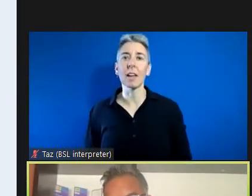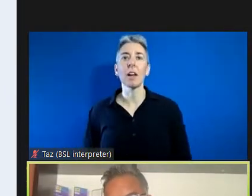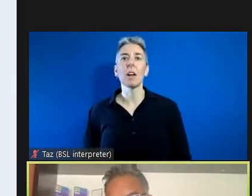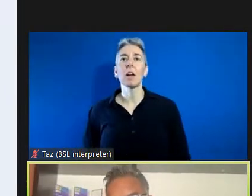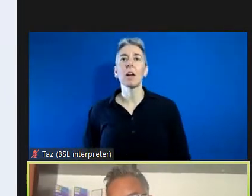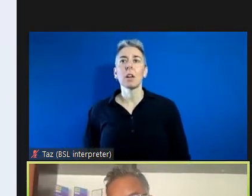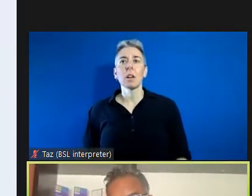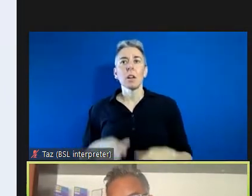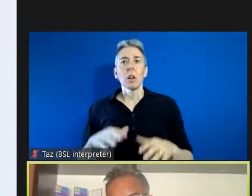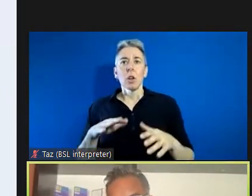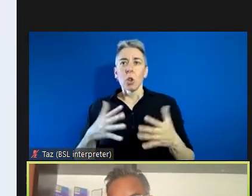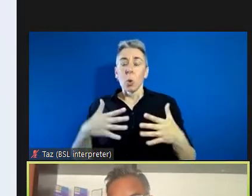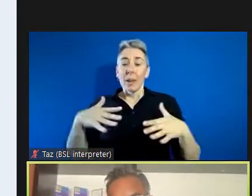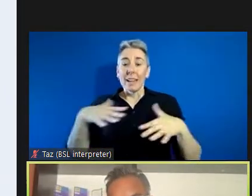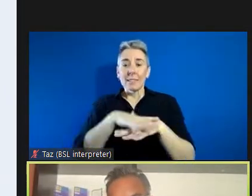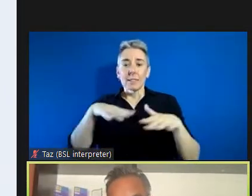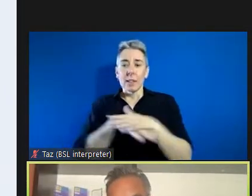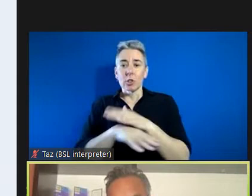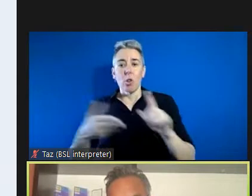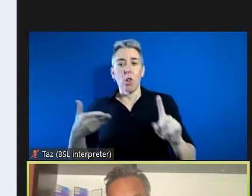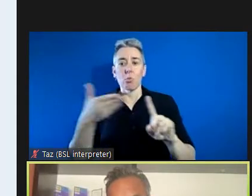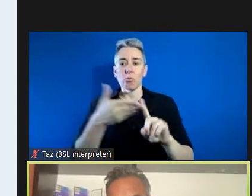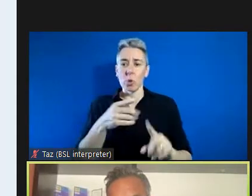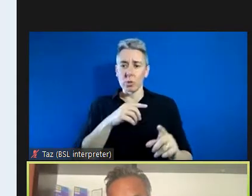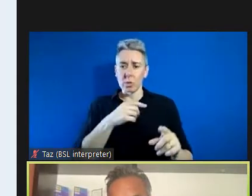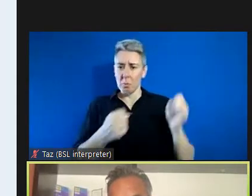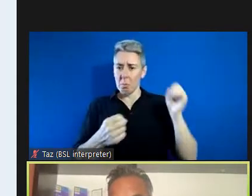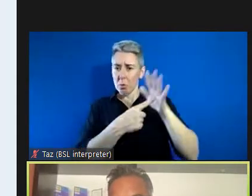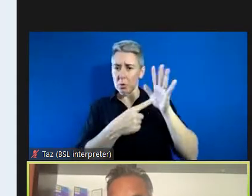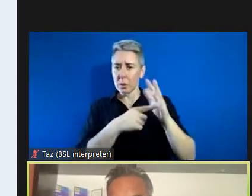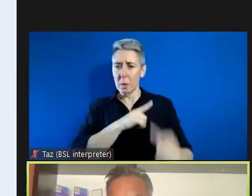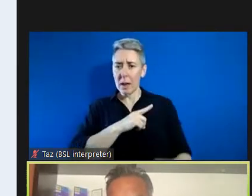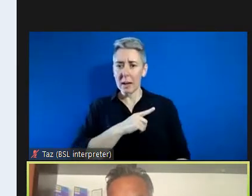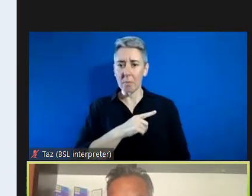why is an intersectional approach so important? Well, those of you who are coming from different